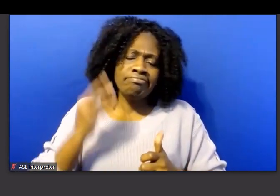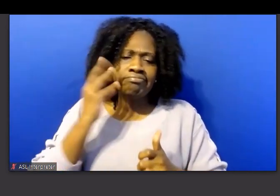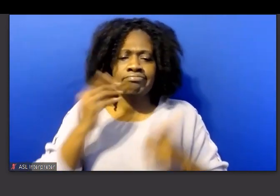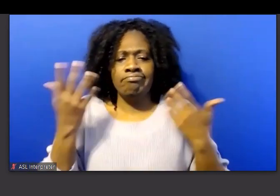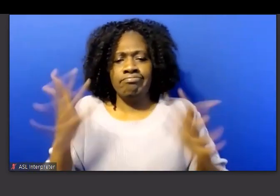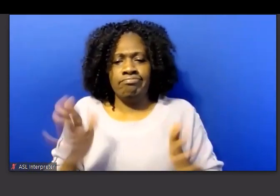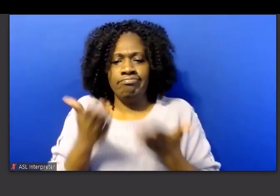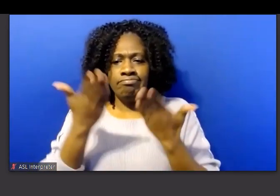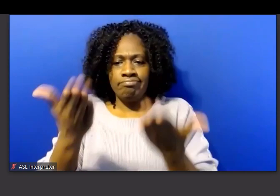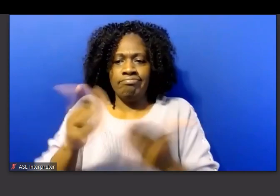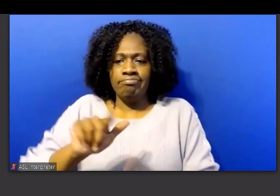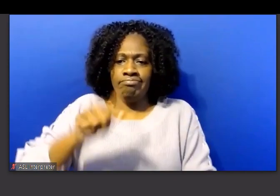(ASL Interpreter 2) Interpreter Switch